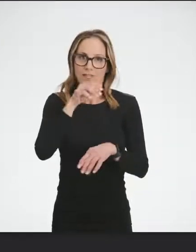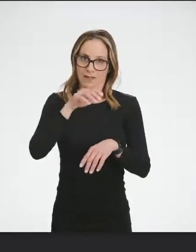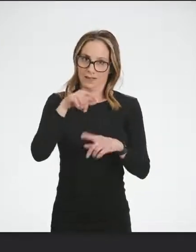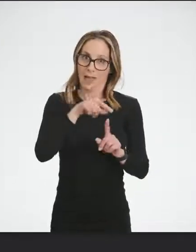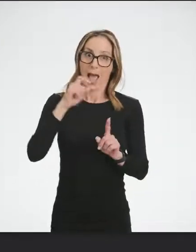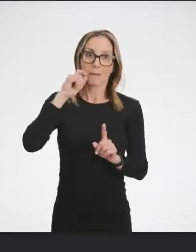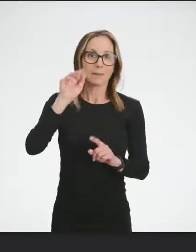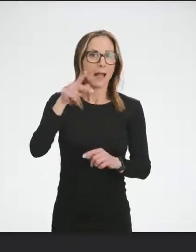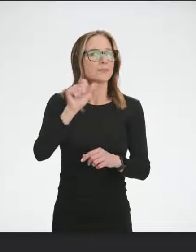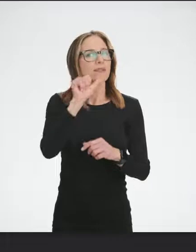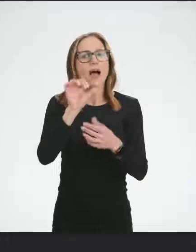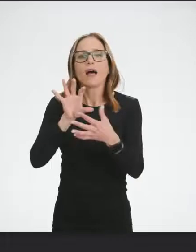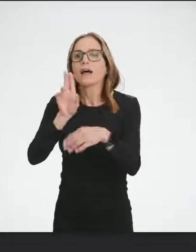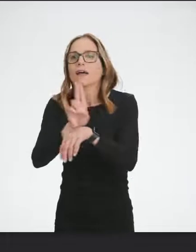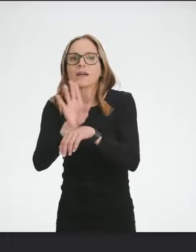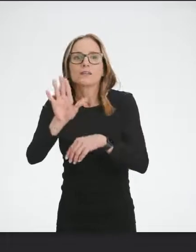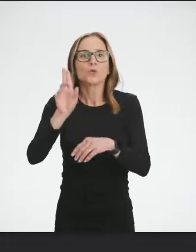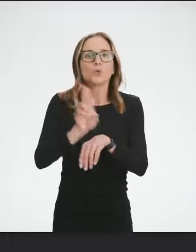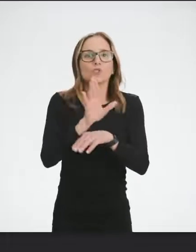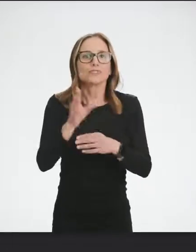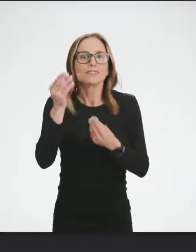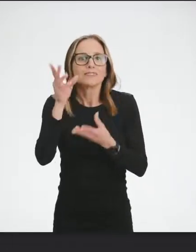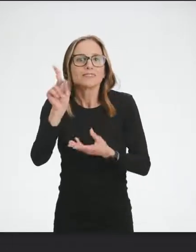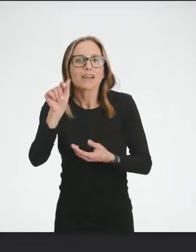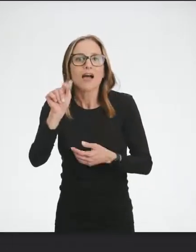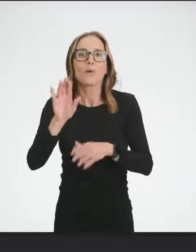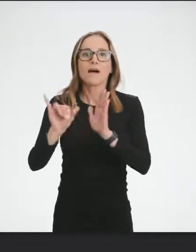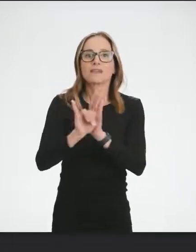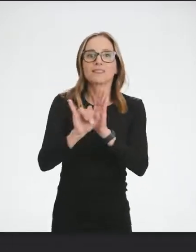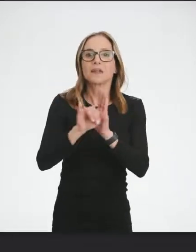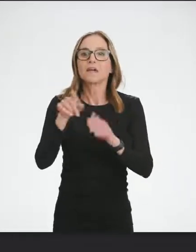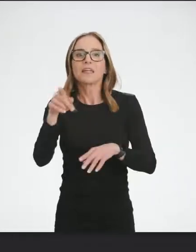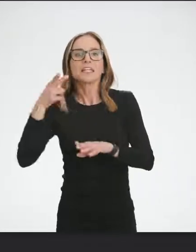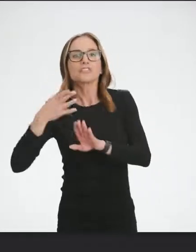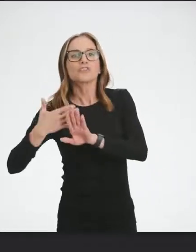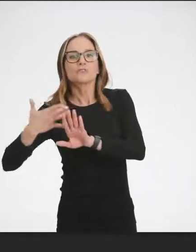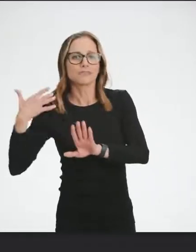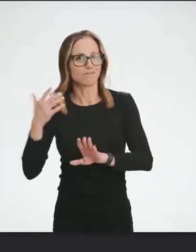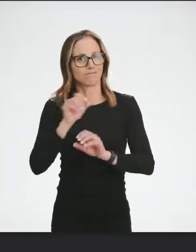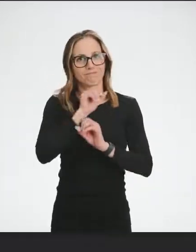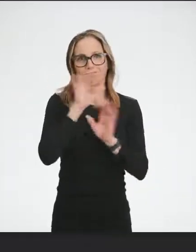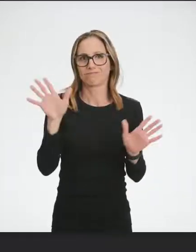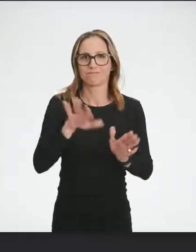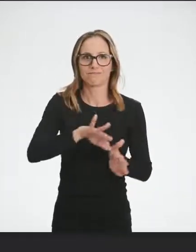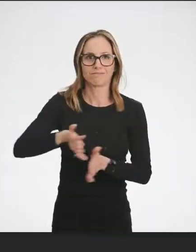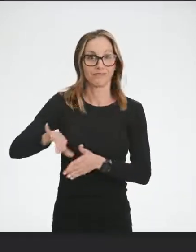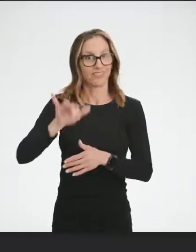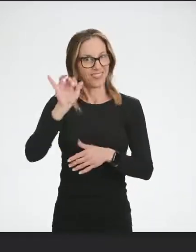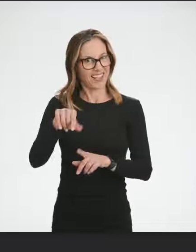Maps, and does not associate users' data with their identity or keep a history of where they've been.